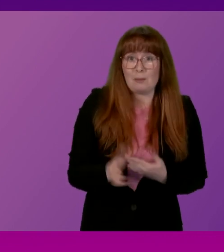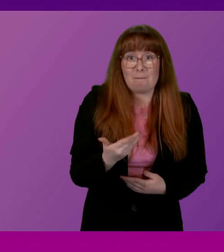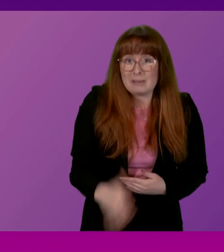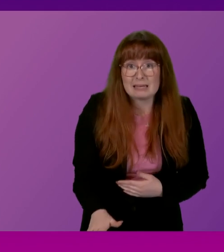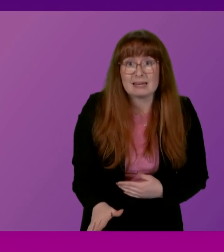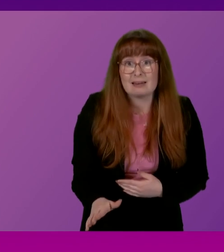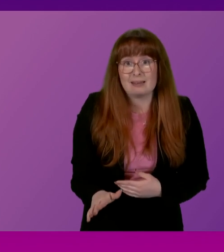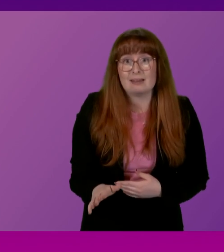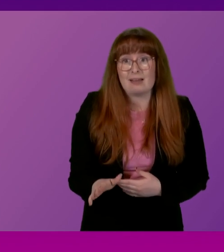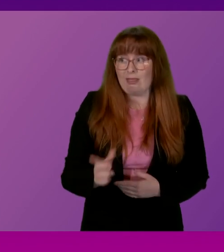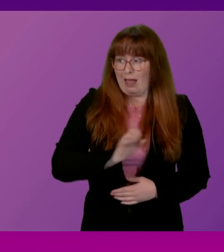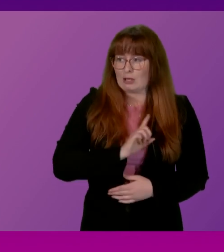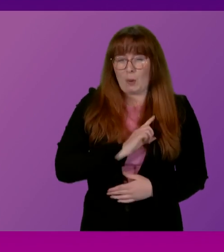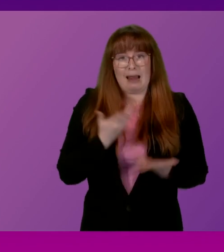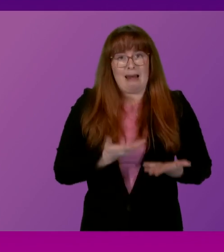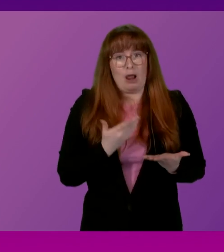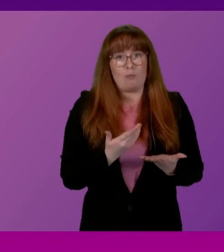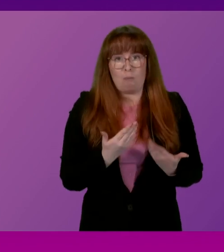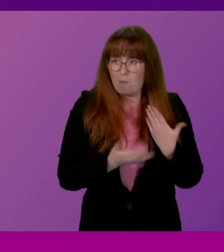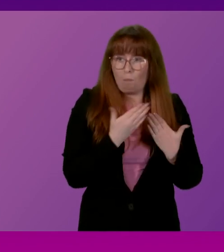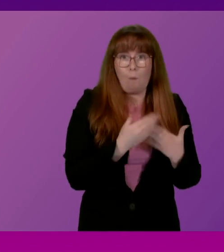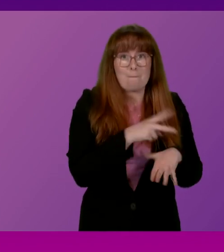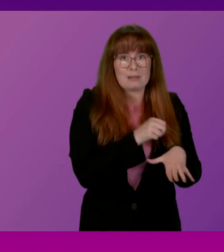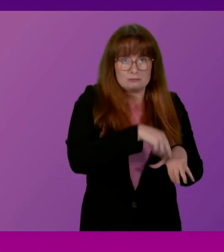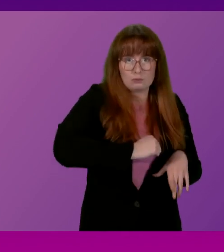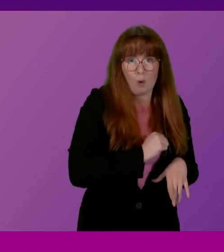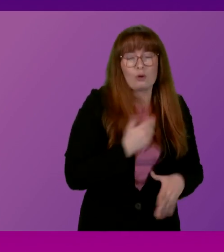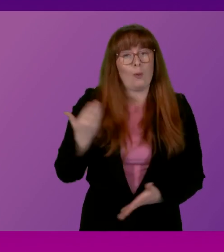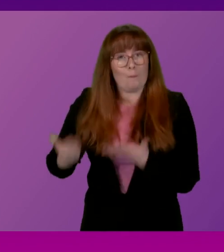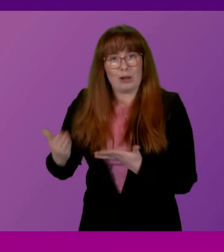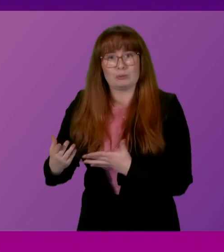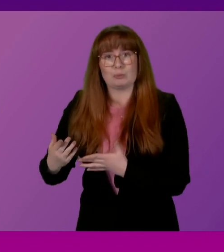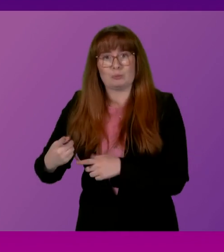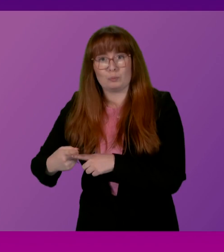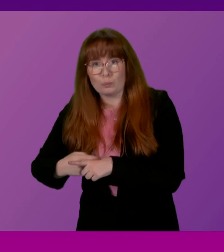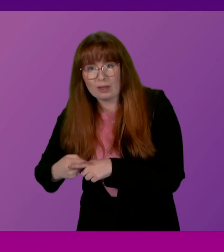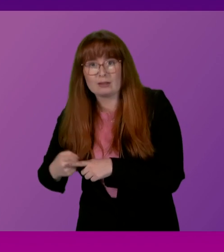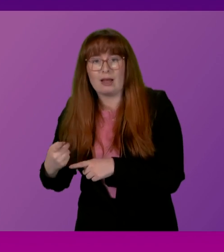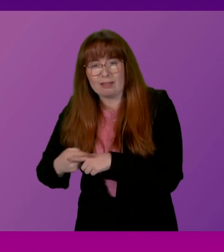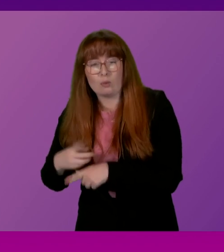That is why there are more police officers in Scotland than there are in England or in Labour-run Wales.